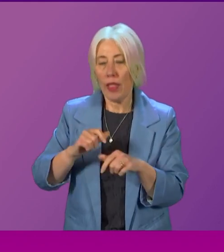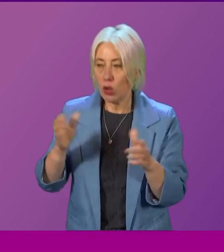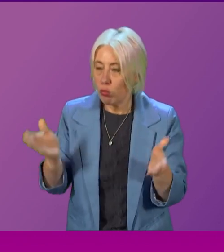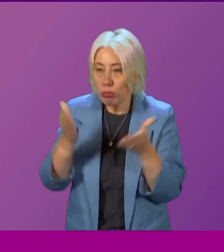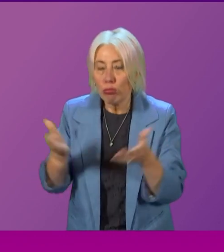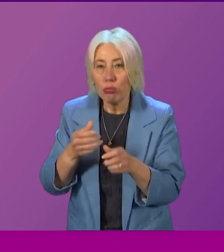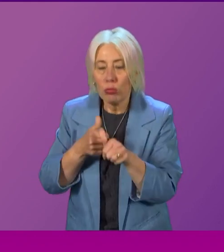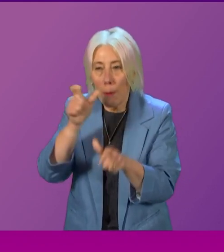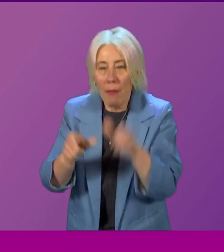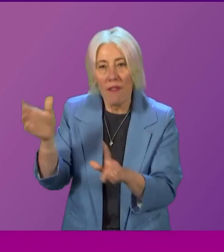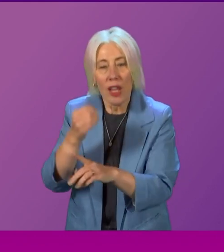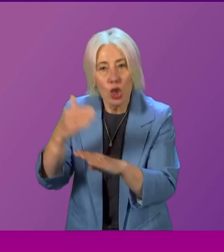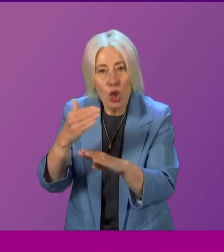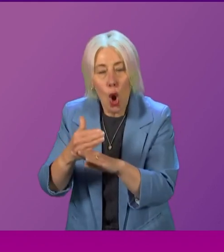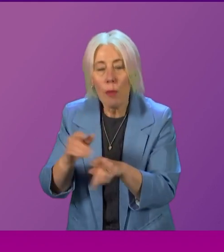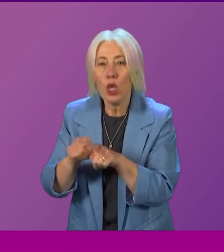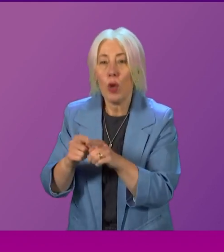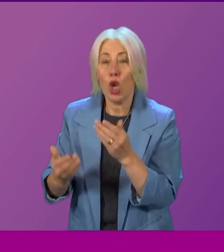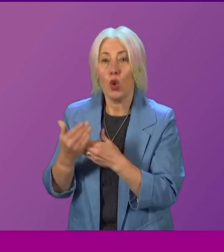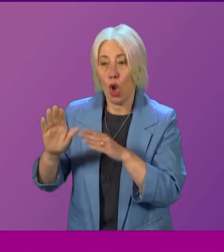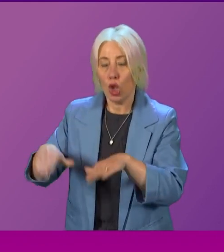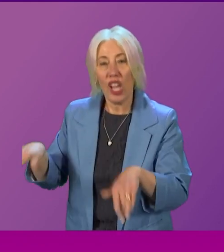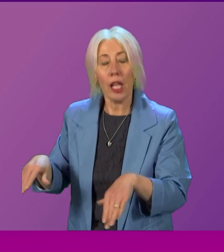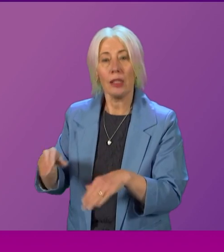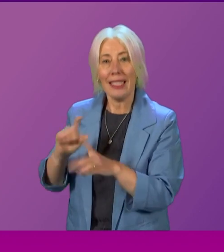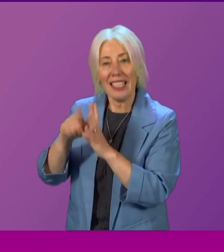we have established a new child disability payment to replace the disability living allowance